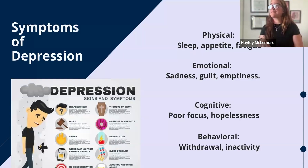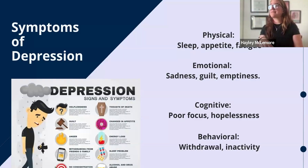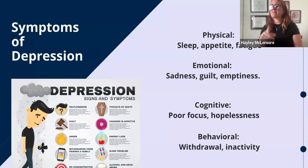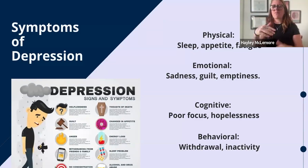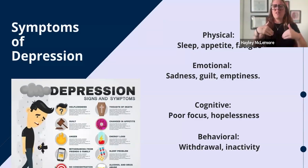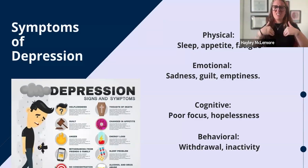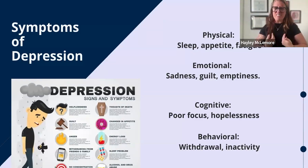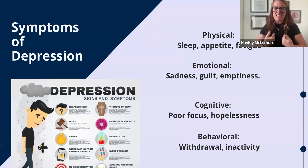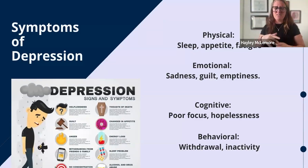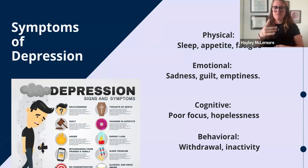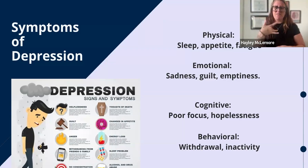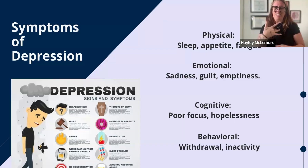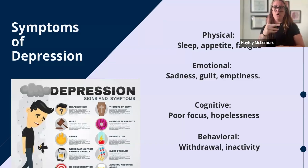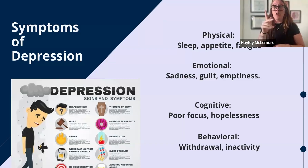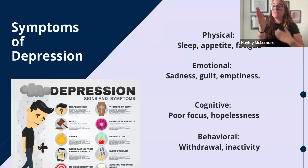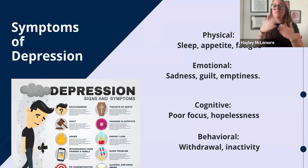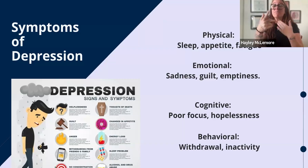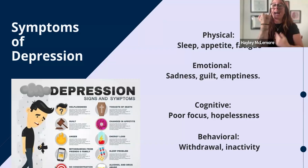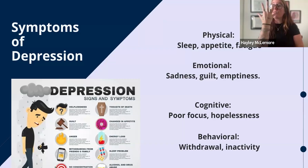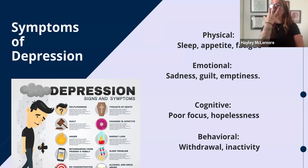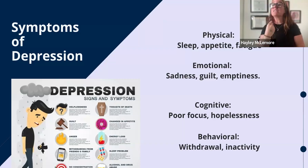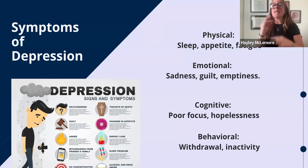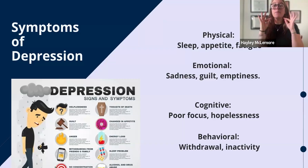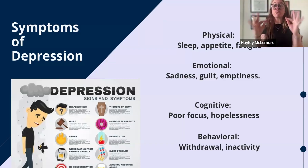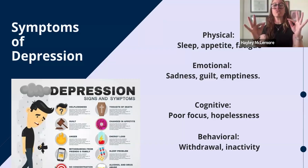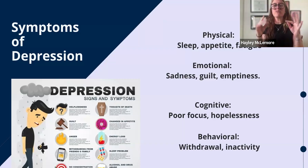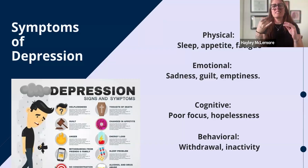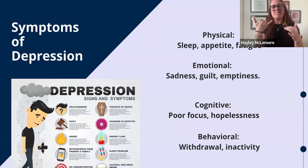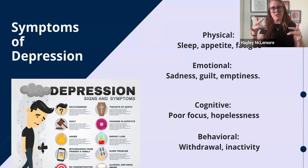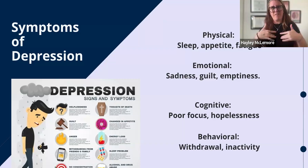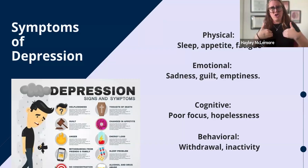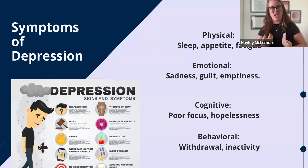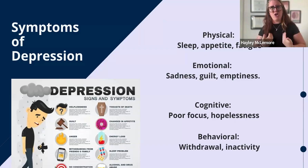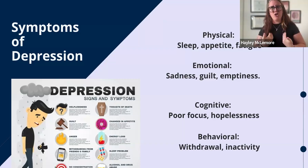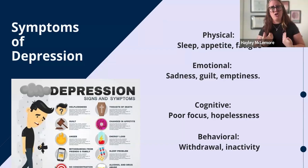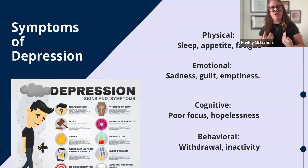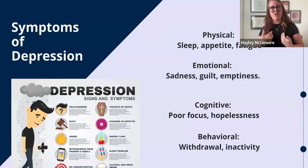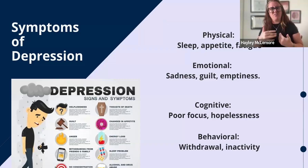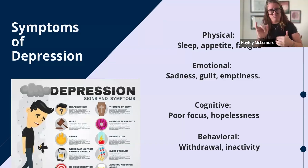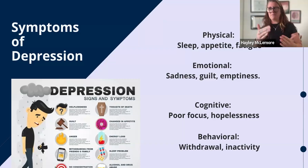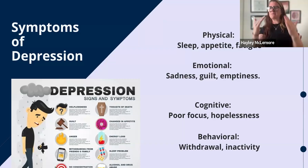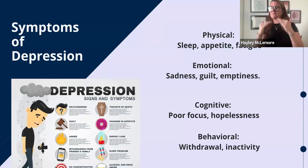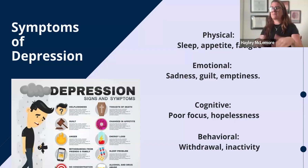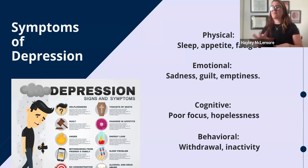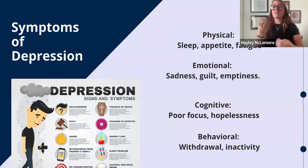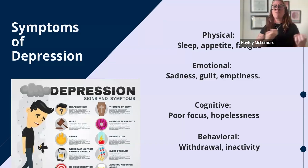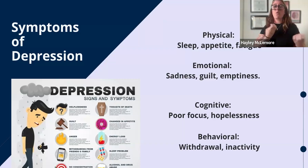wouldn't eat enough or eats too much. Chronic fatigue. They could have gotten a well-rested night of sleep,